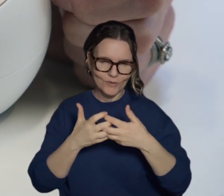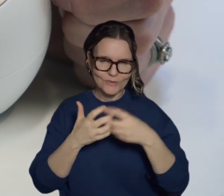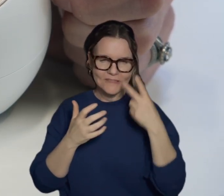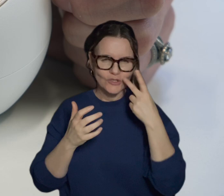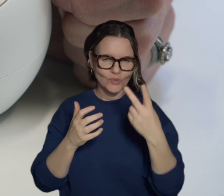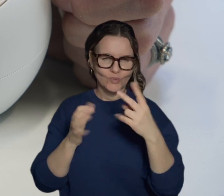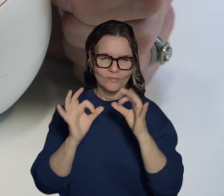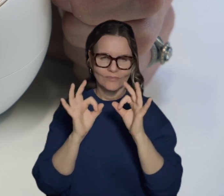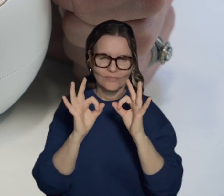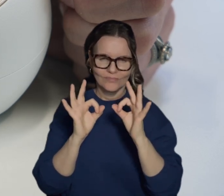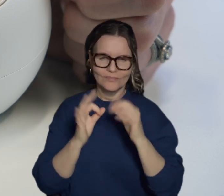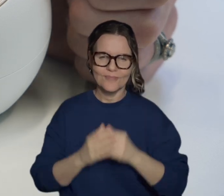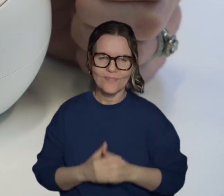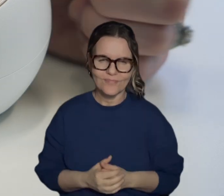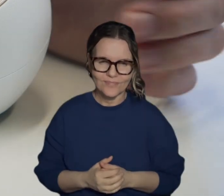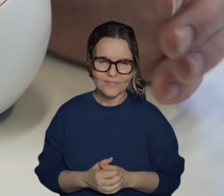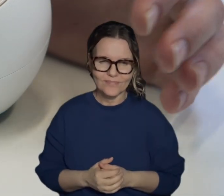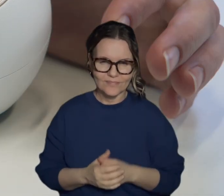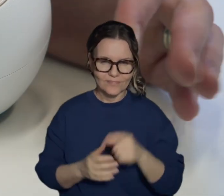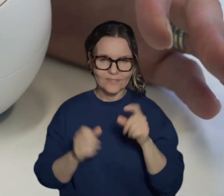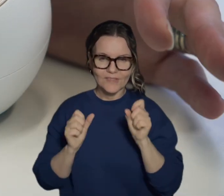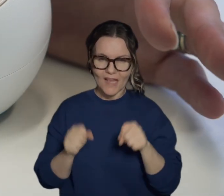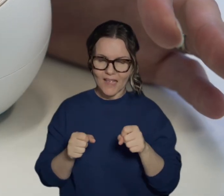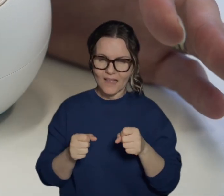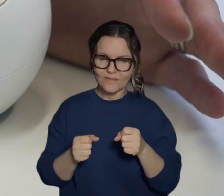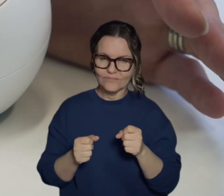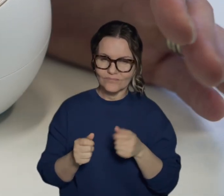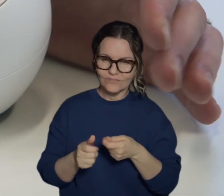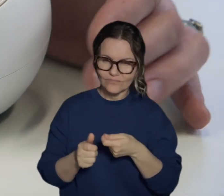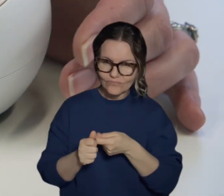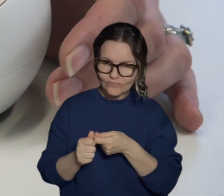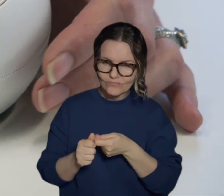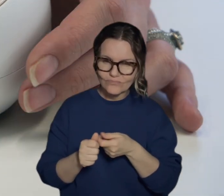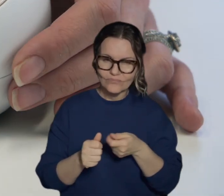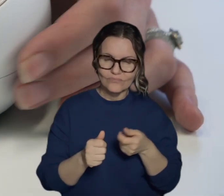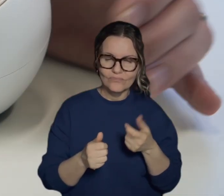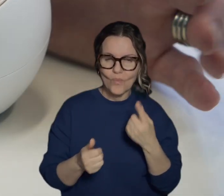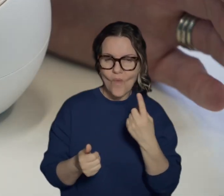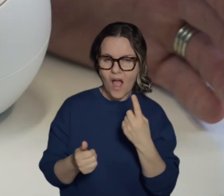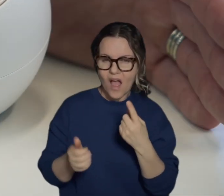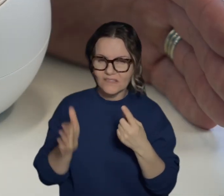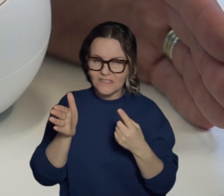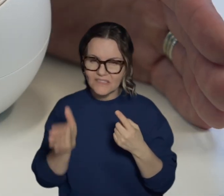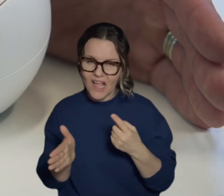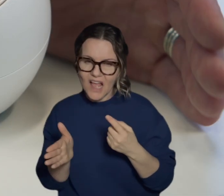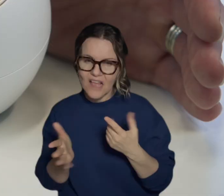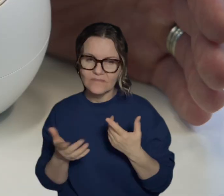both things of tubing now you can leave the tubing in or you can take one out for single pumping so